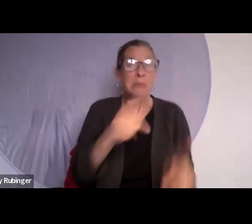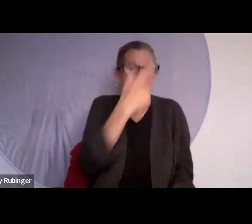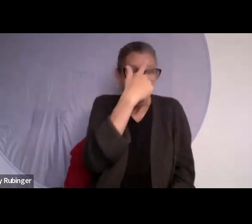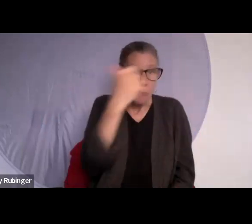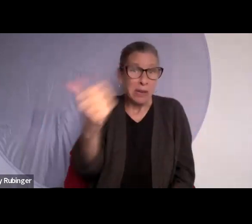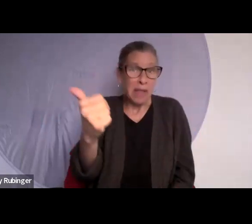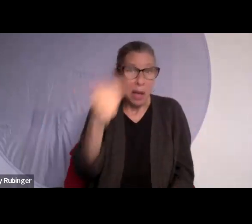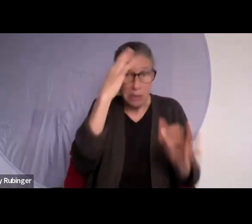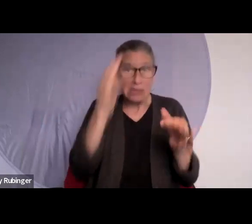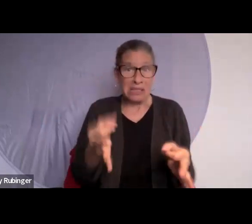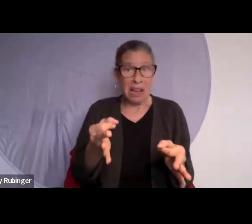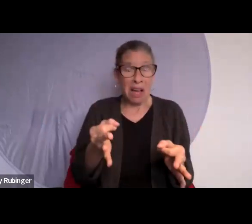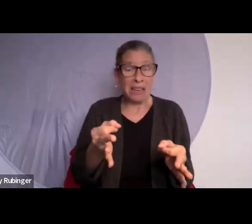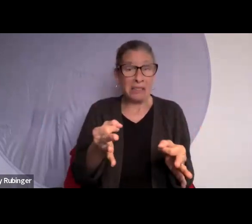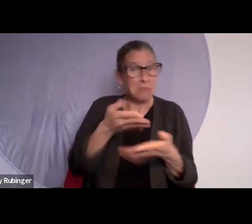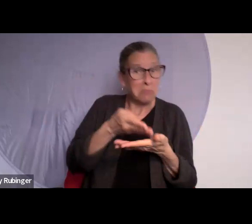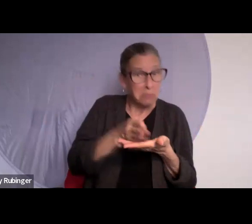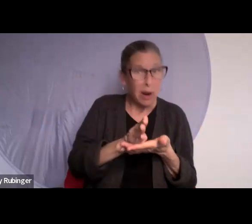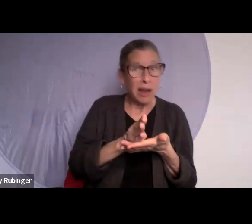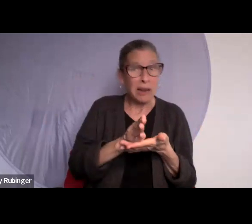every right to determine what they what they disclose and not